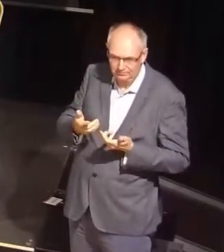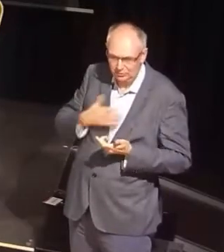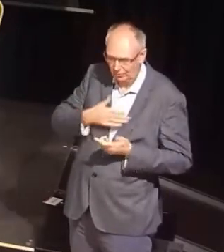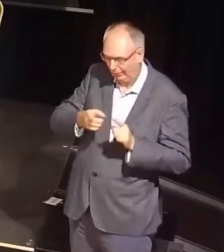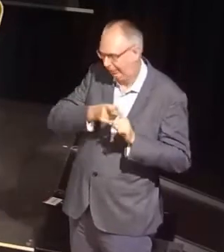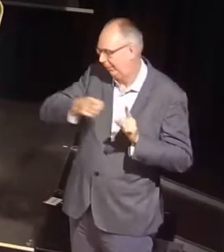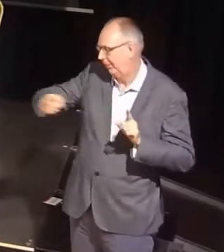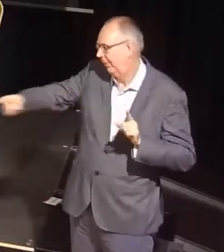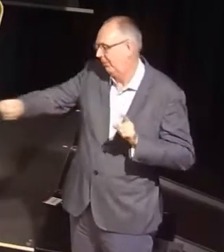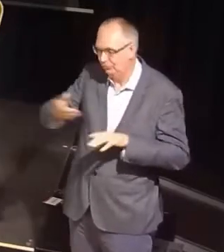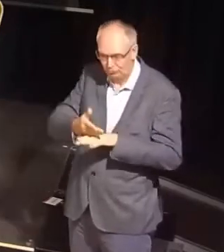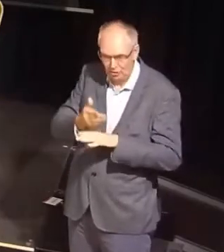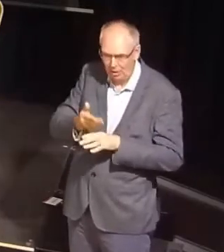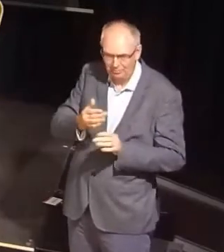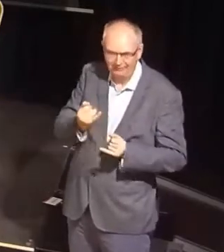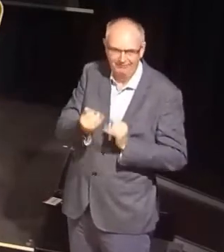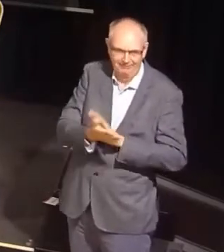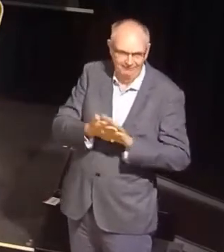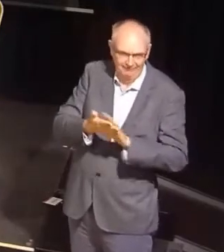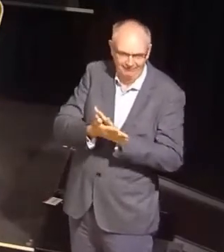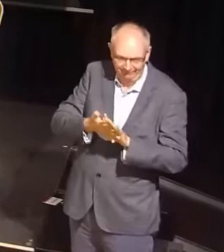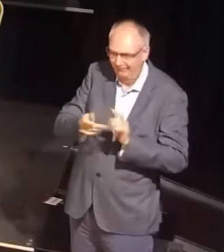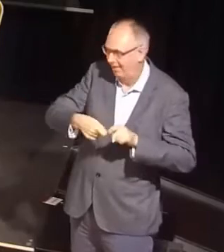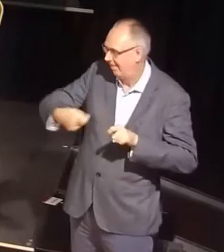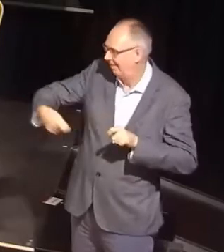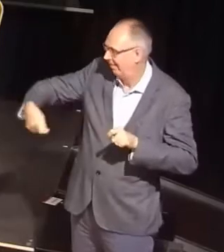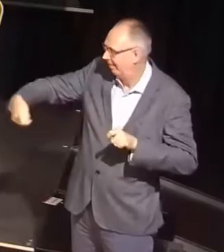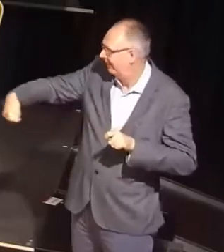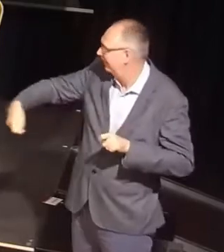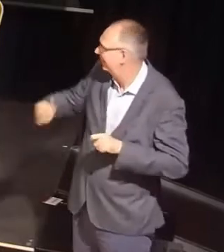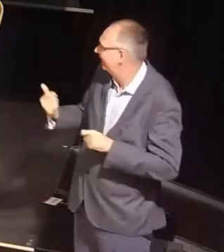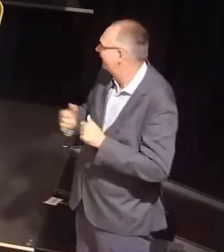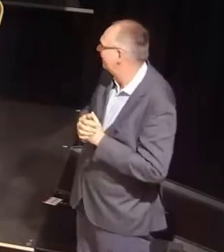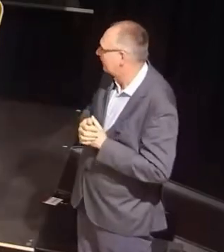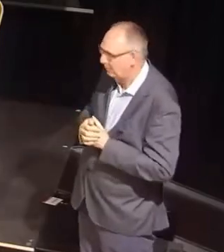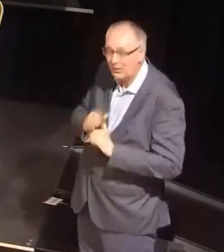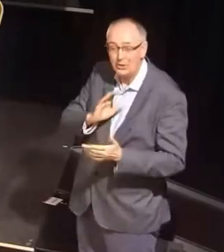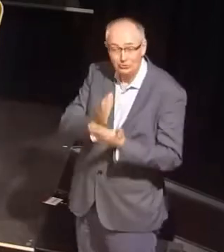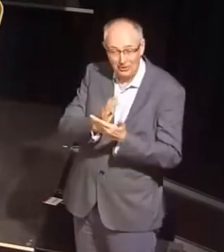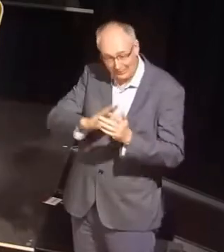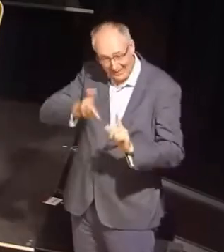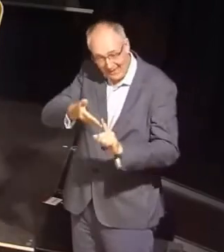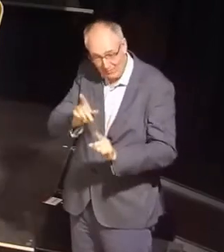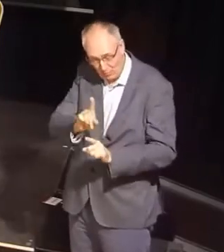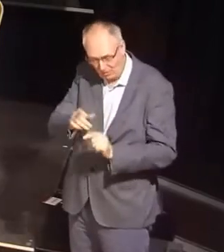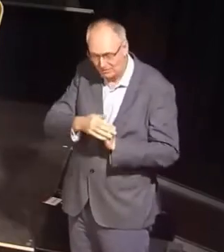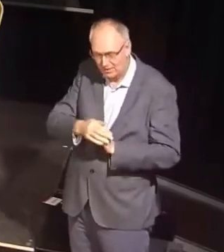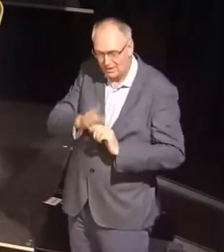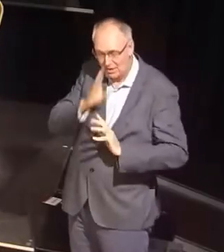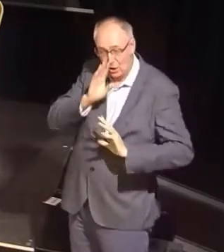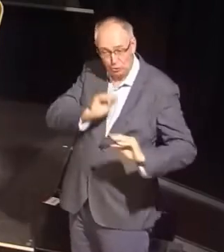it's a pain to say and maybe even worse to sign. The charity's remit is through training and assistive technology,